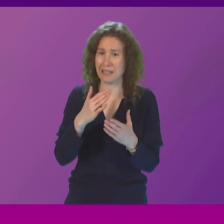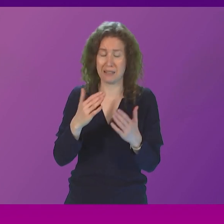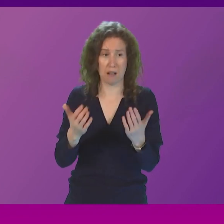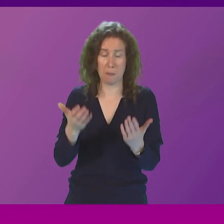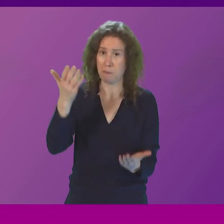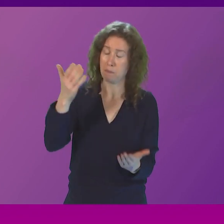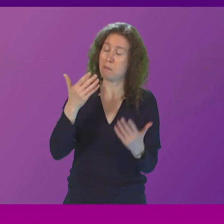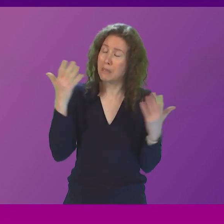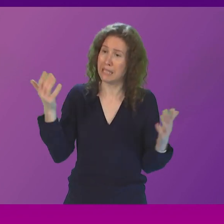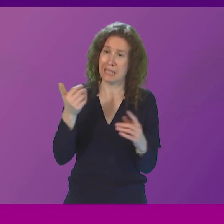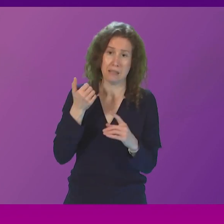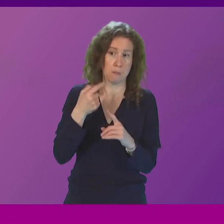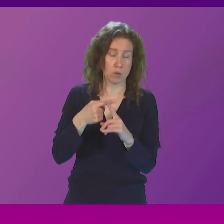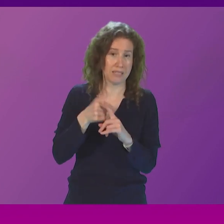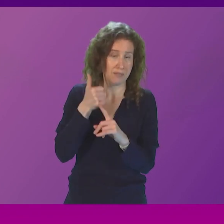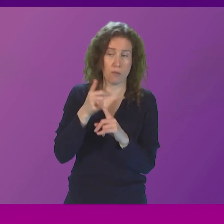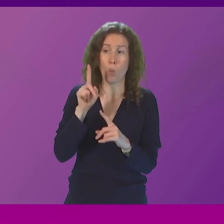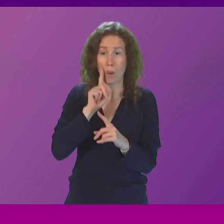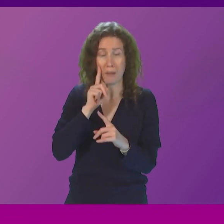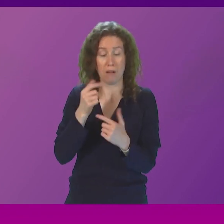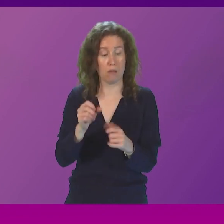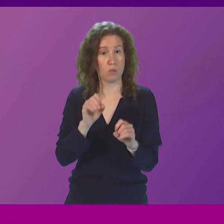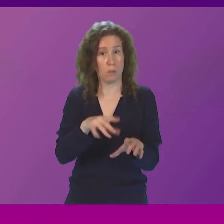impact that it can have on women entering the workforce.